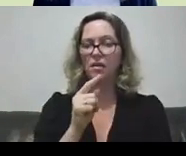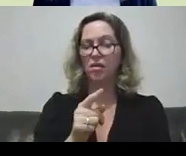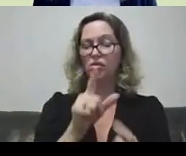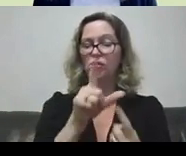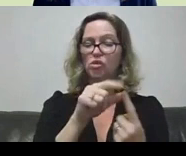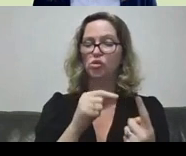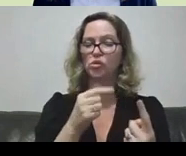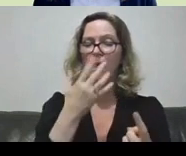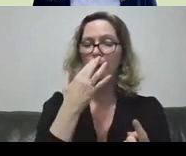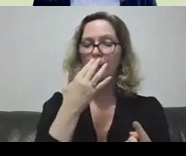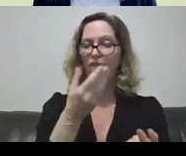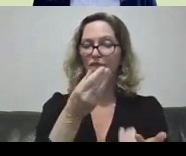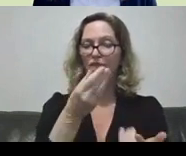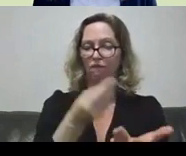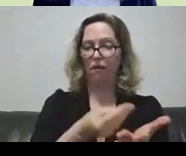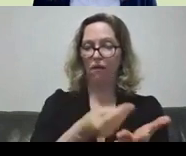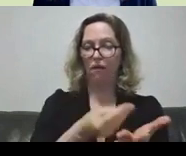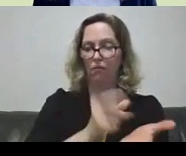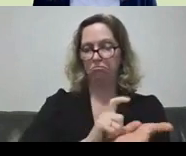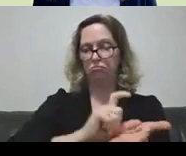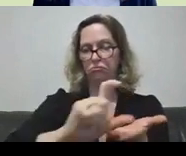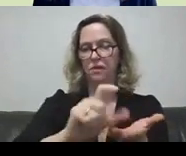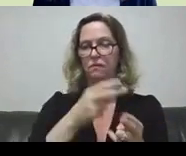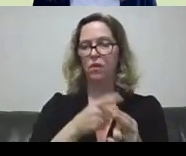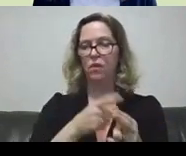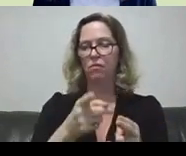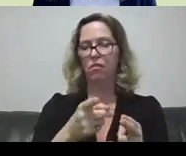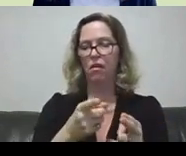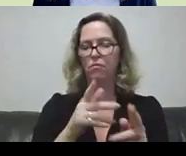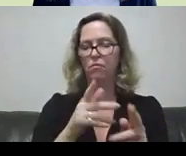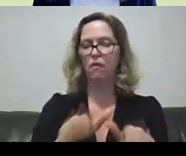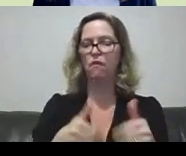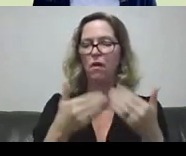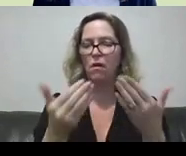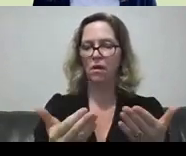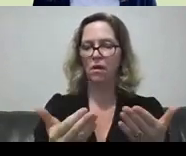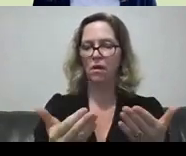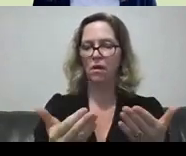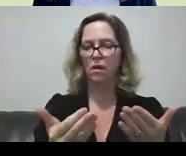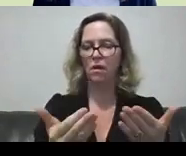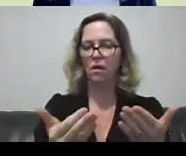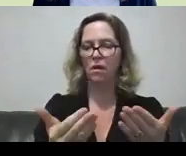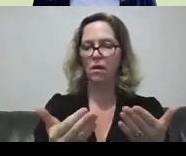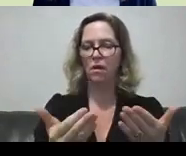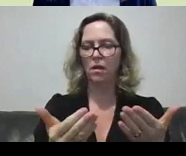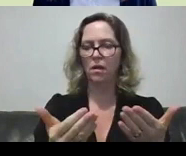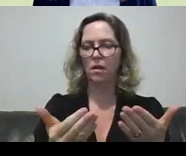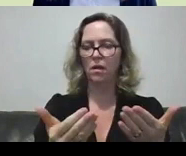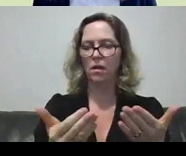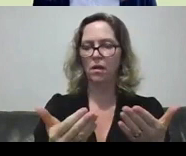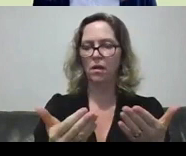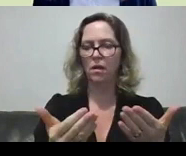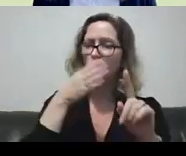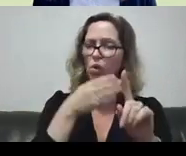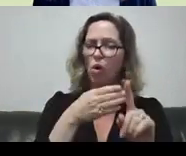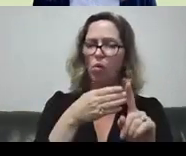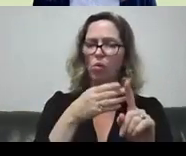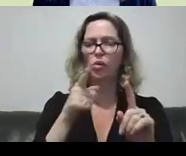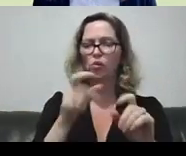that particular provider. It can be helpful to share your goals and a description of the supports you need especially around Vision and